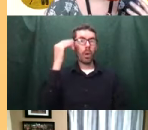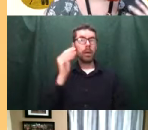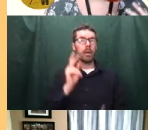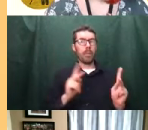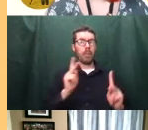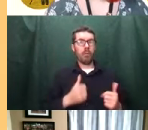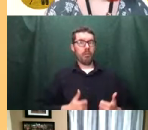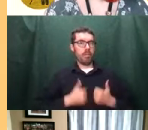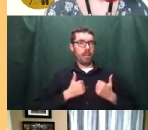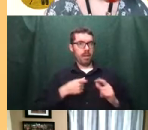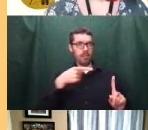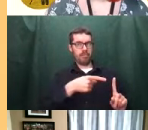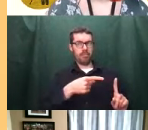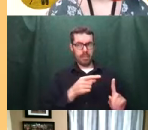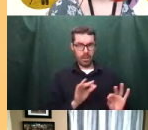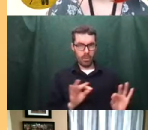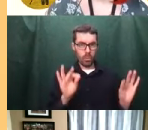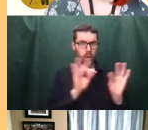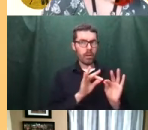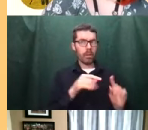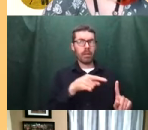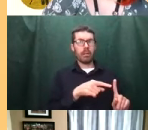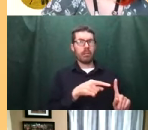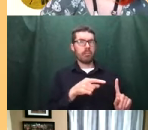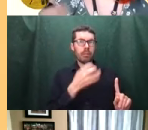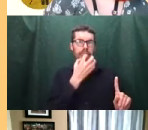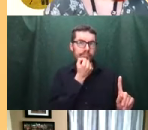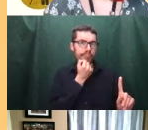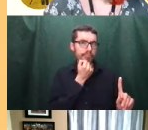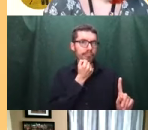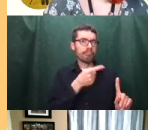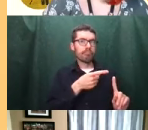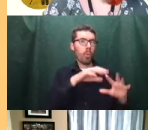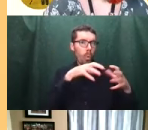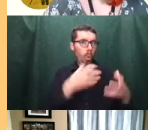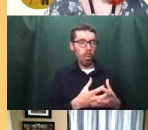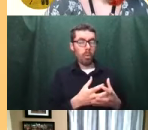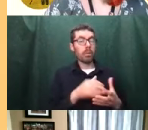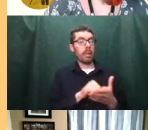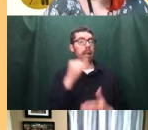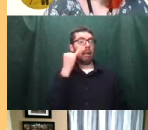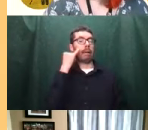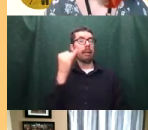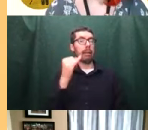and valuable and whole. Um, this idea of wholeness is also really important to emphasize because